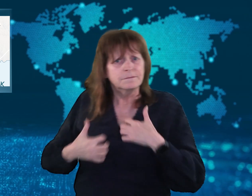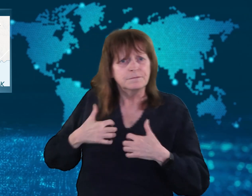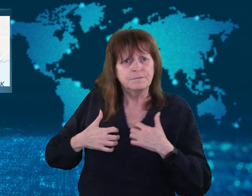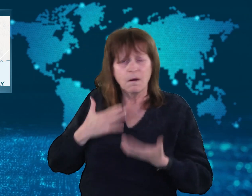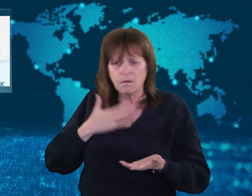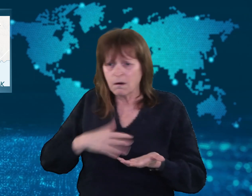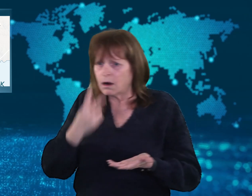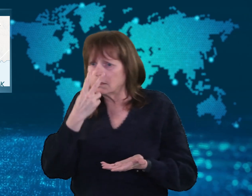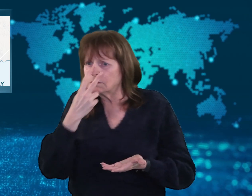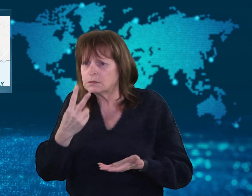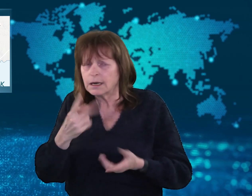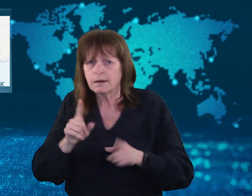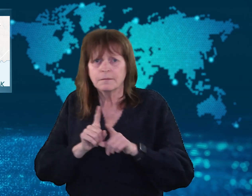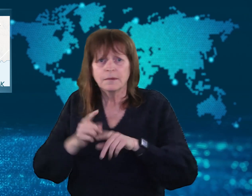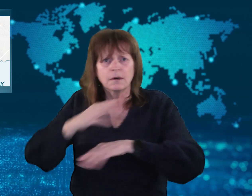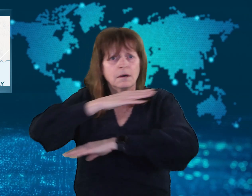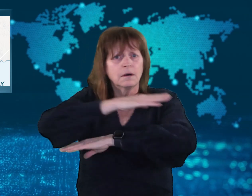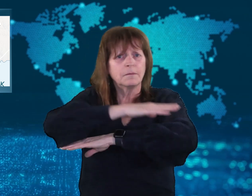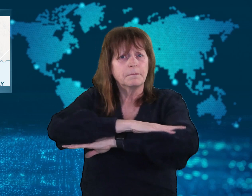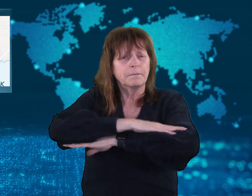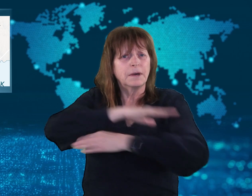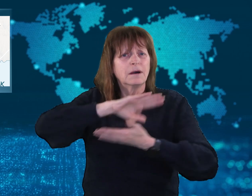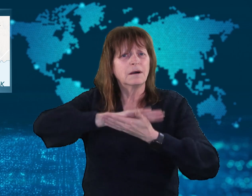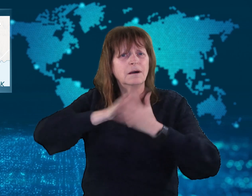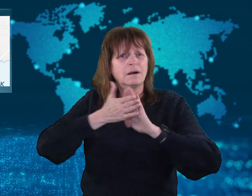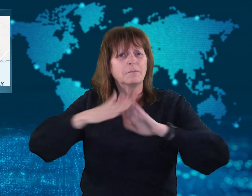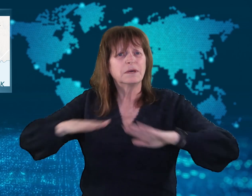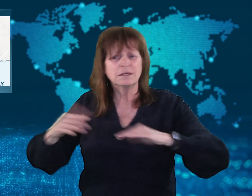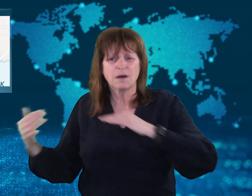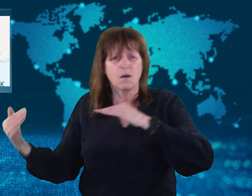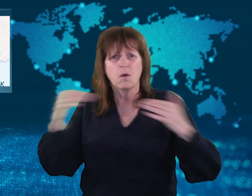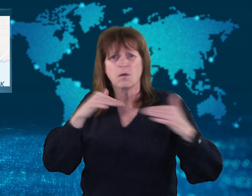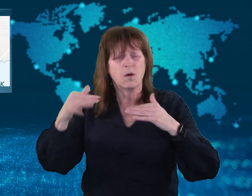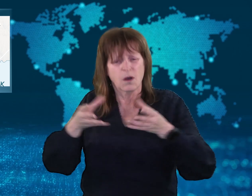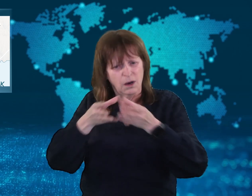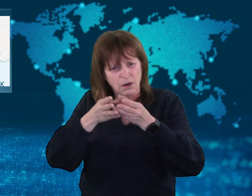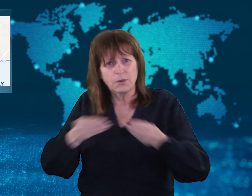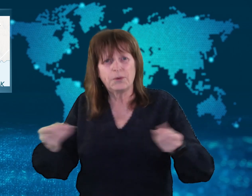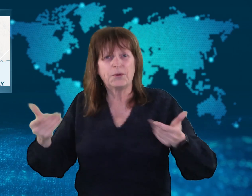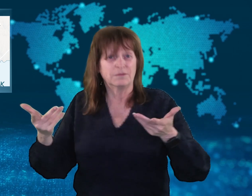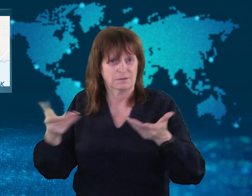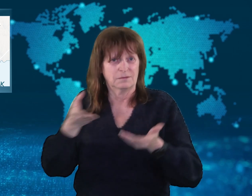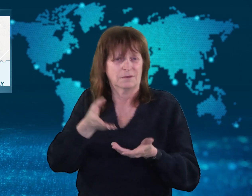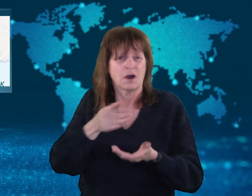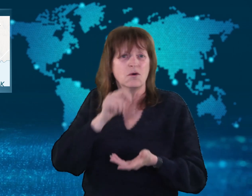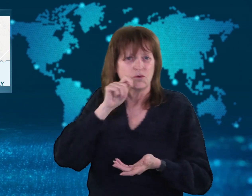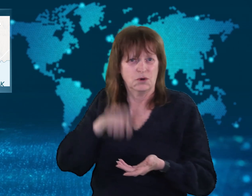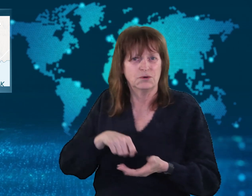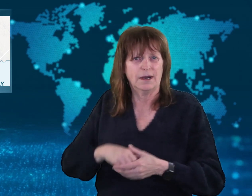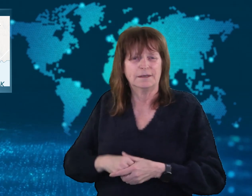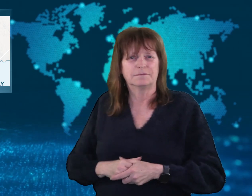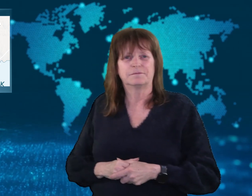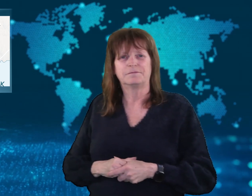to the war in Ukraine.